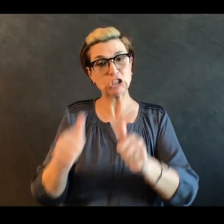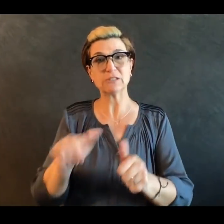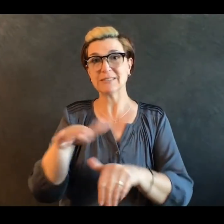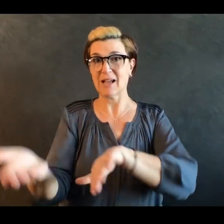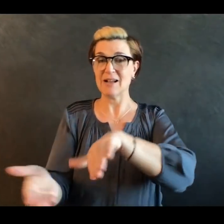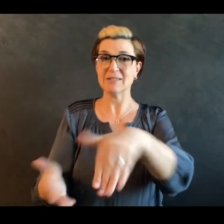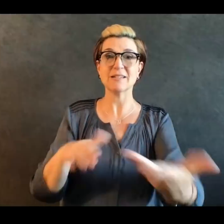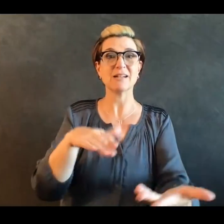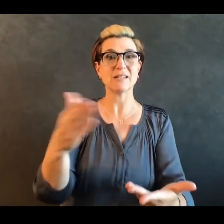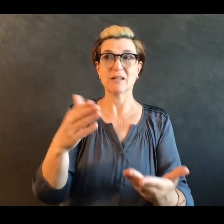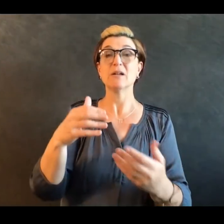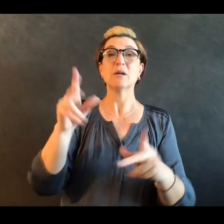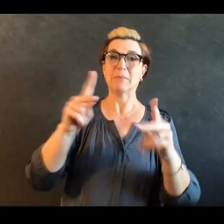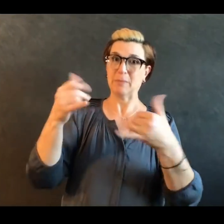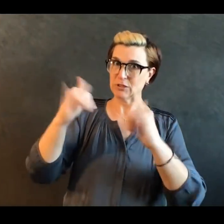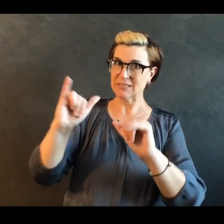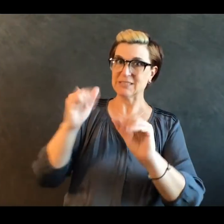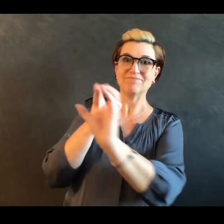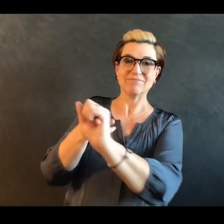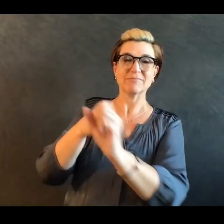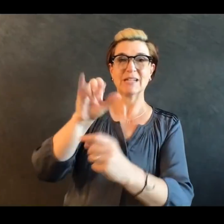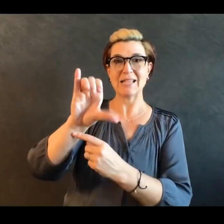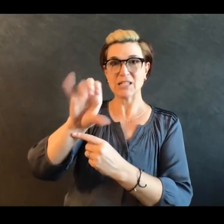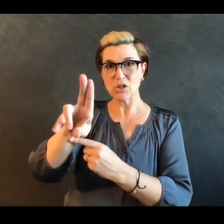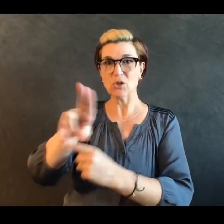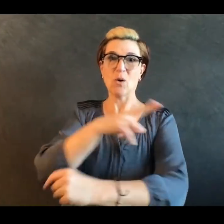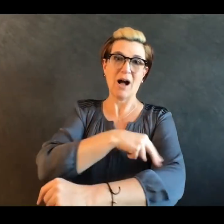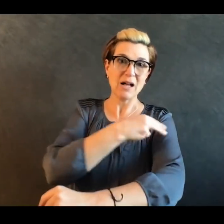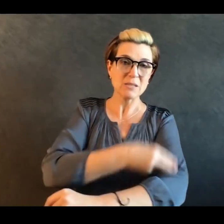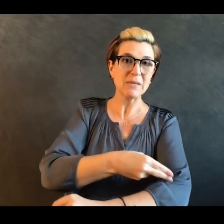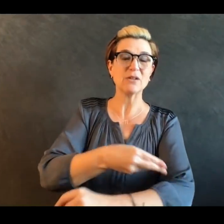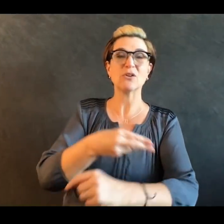hospitals in the ICUs and we want to continue to recognize the health care